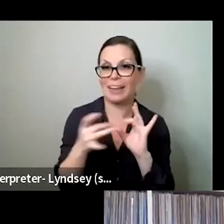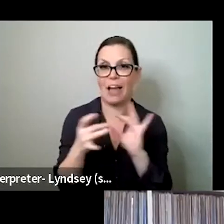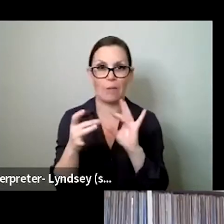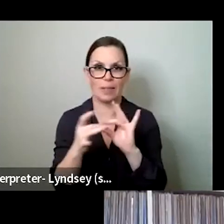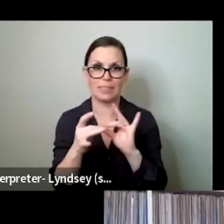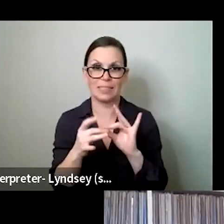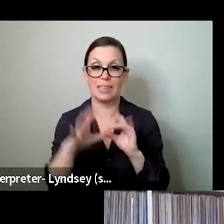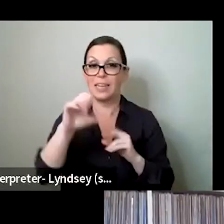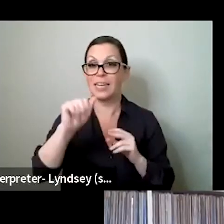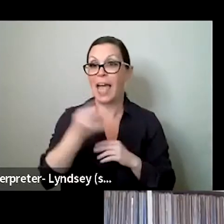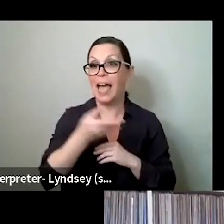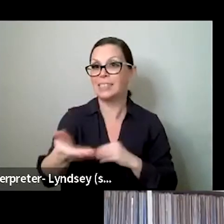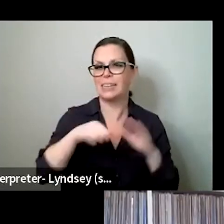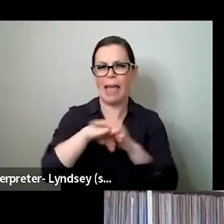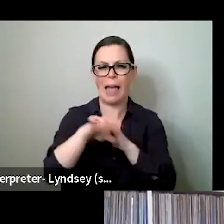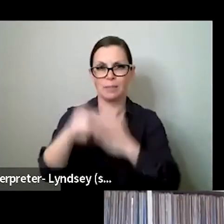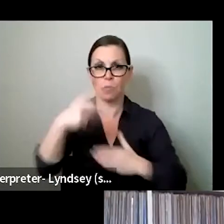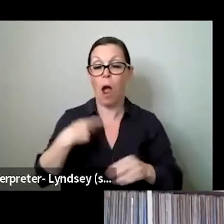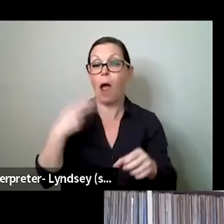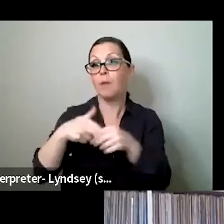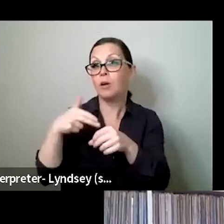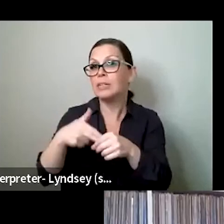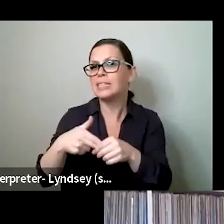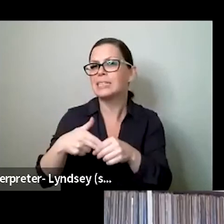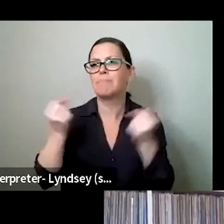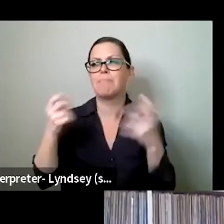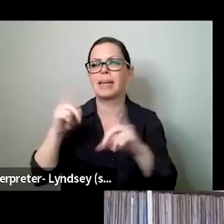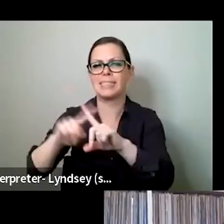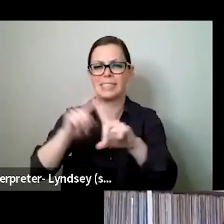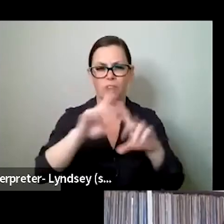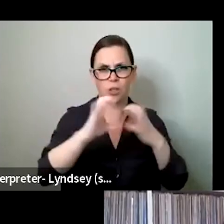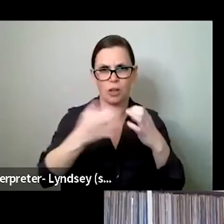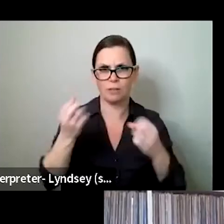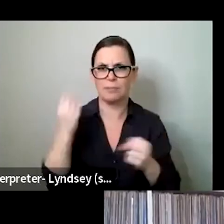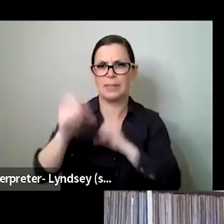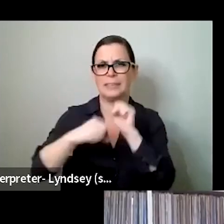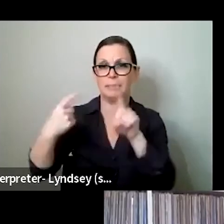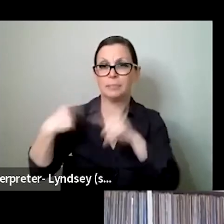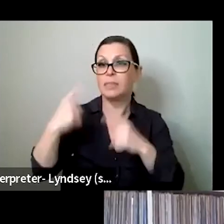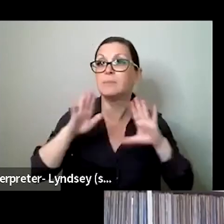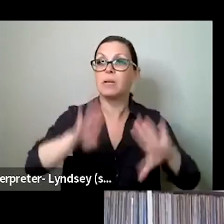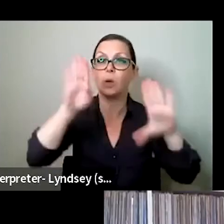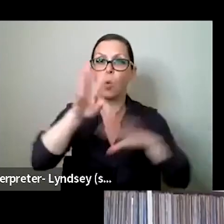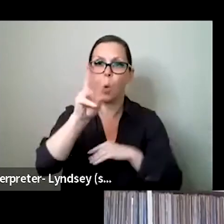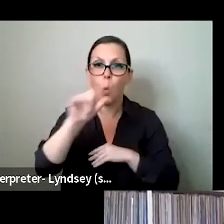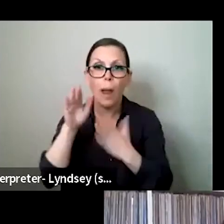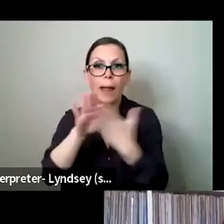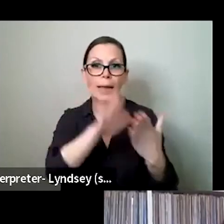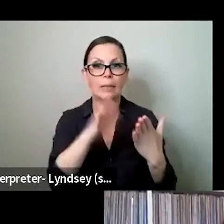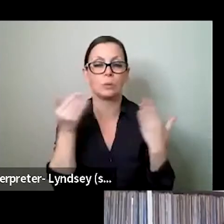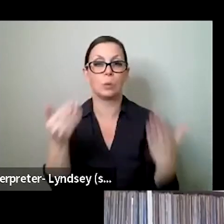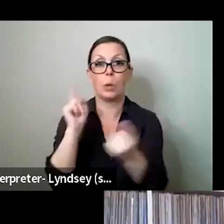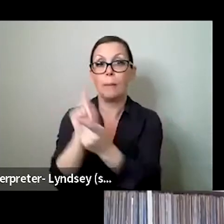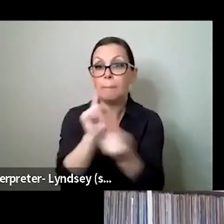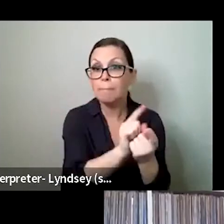I've participated in a number of those classes over the years, and it's been a wonderful way to meet casting directors,